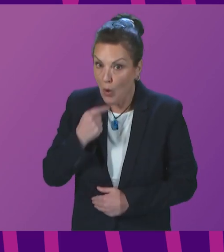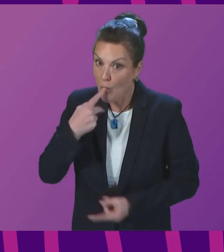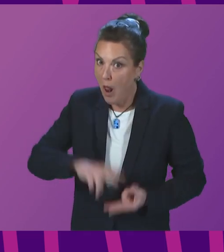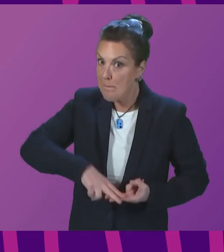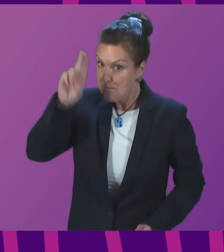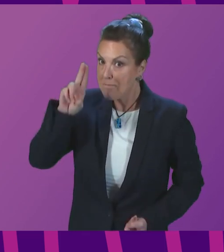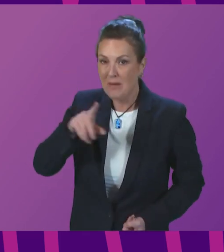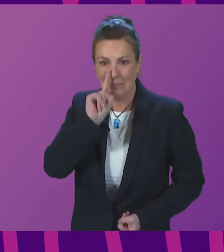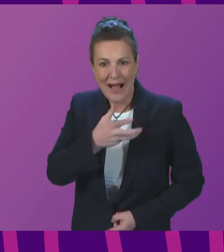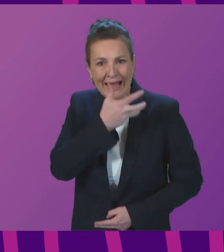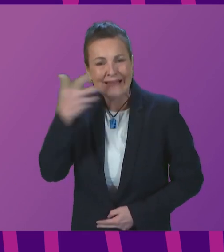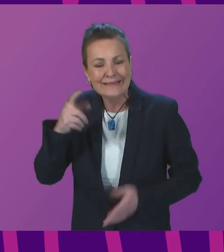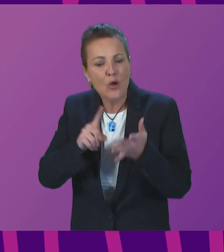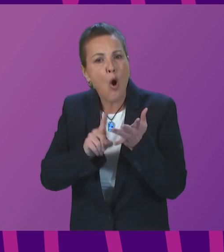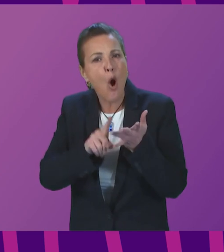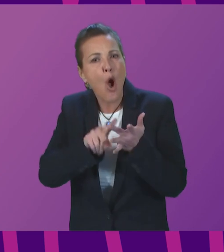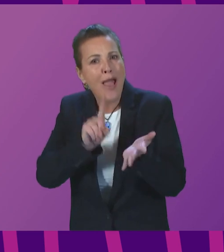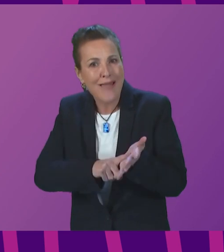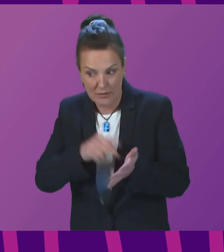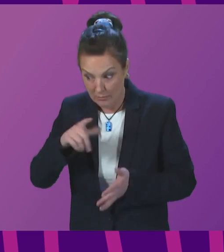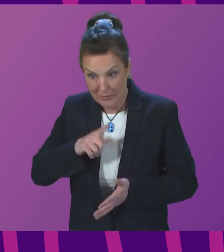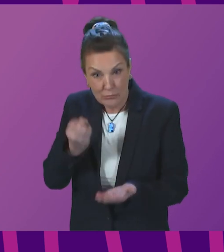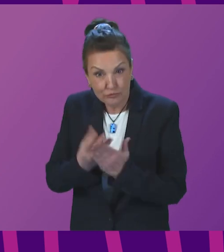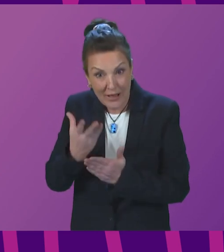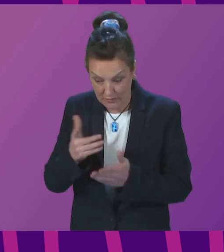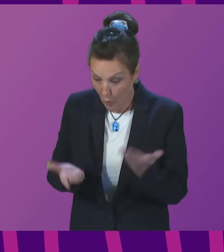the price of heating oil has already more than doubled since this time last year.